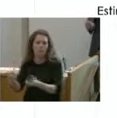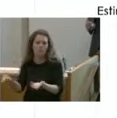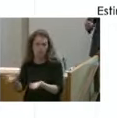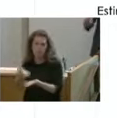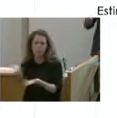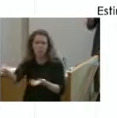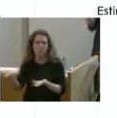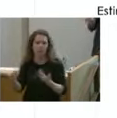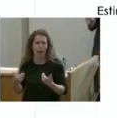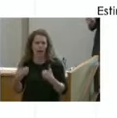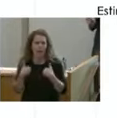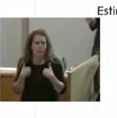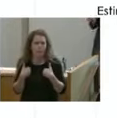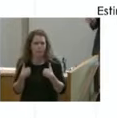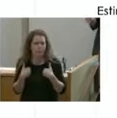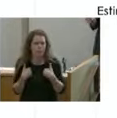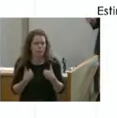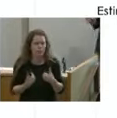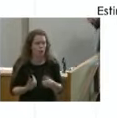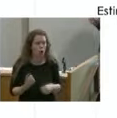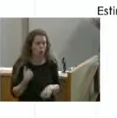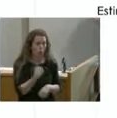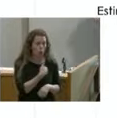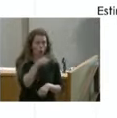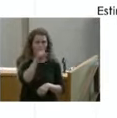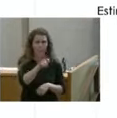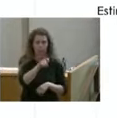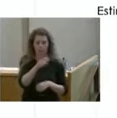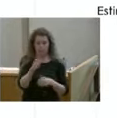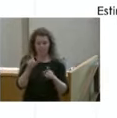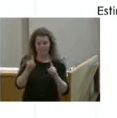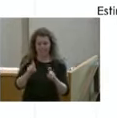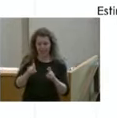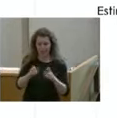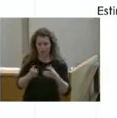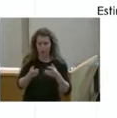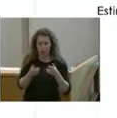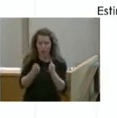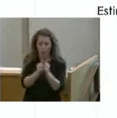we have to prioritize who we test and it's going to be biased because of that.